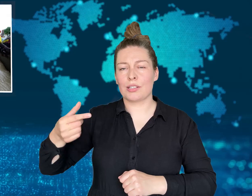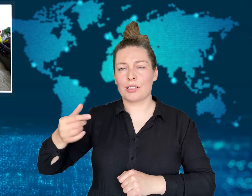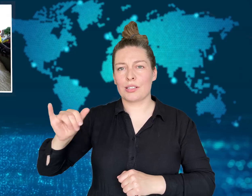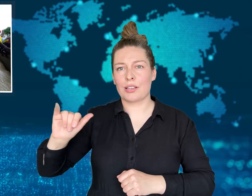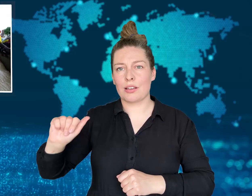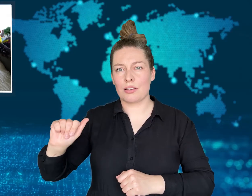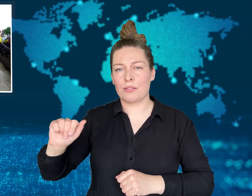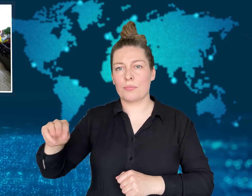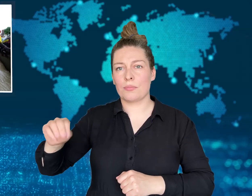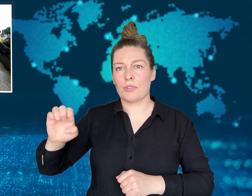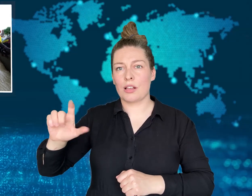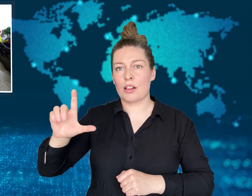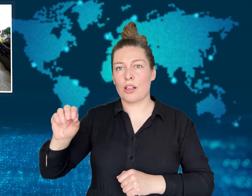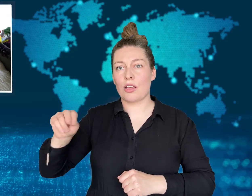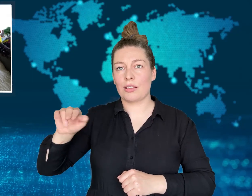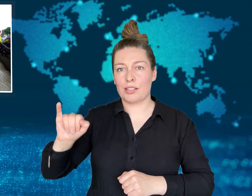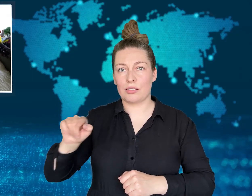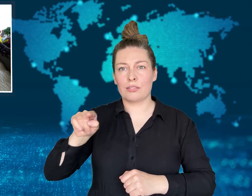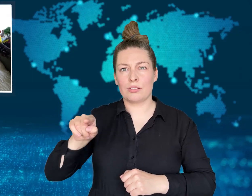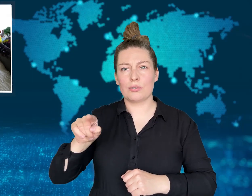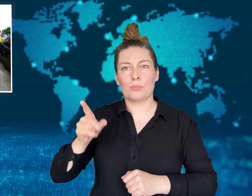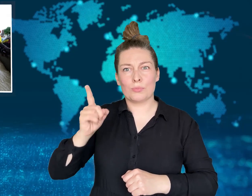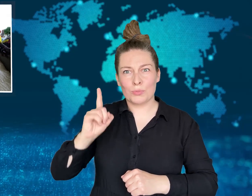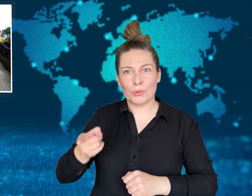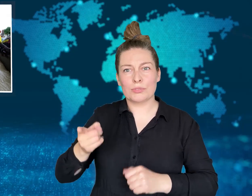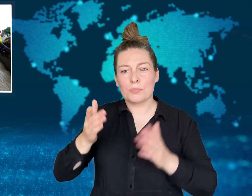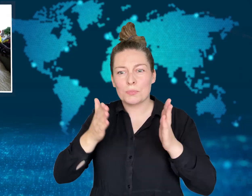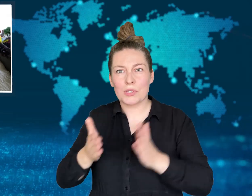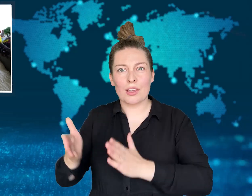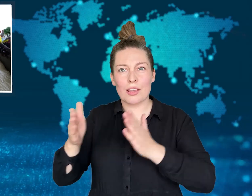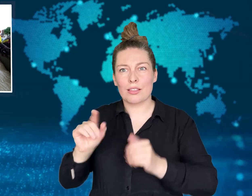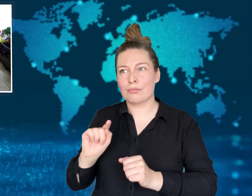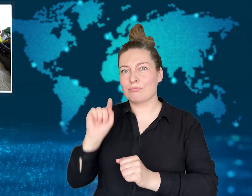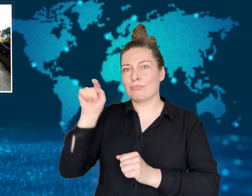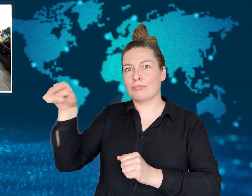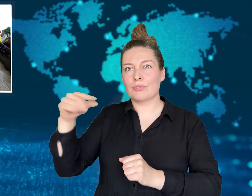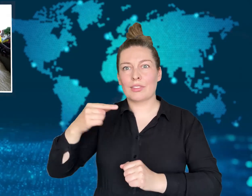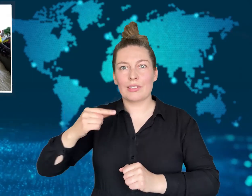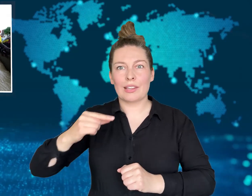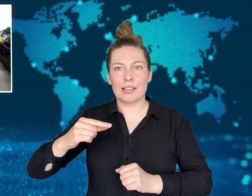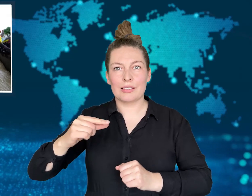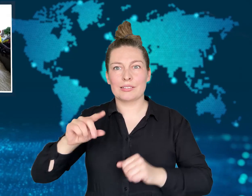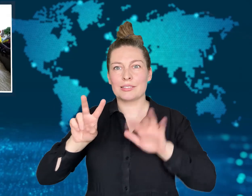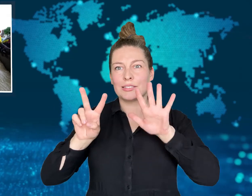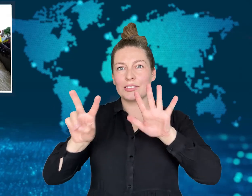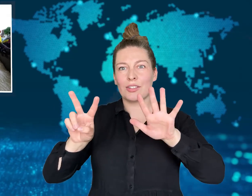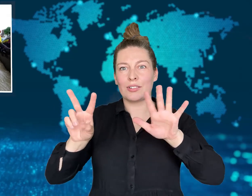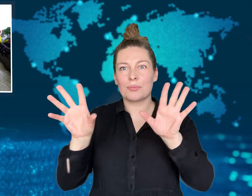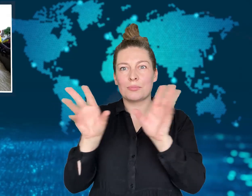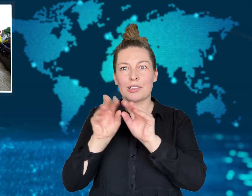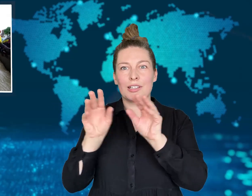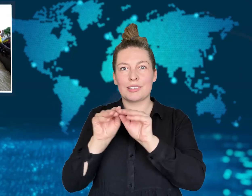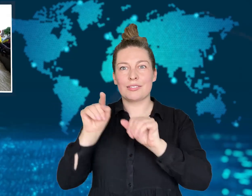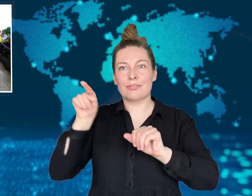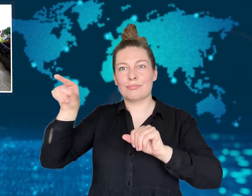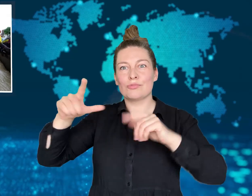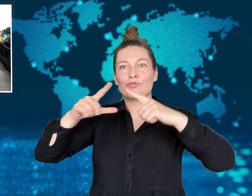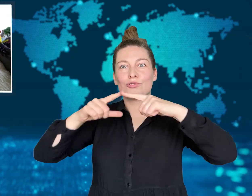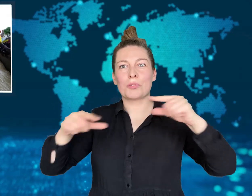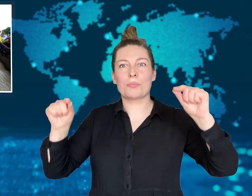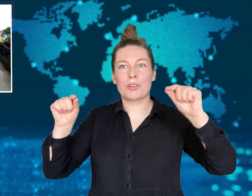Italy's Prime Minister, Giorgia Meloni, visited the affected area